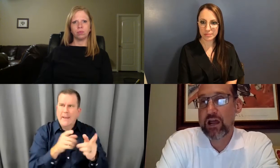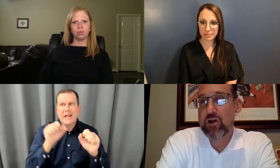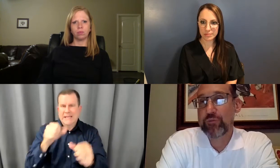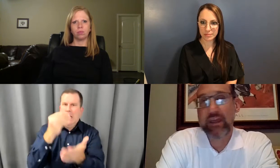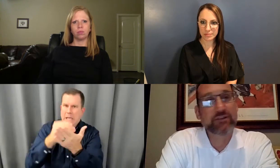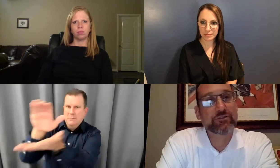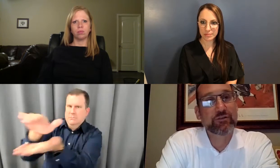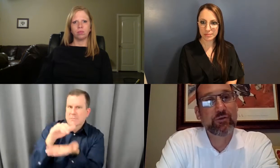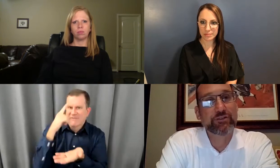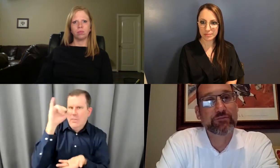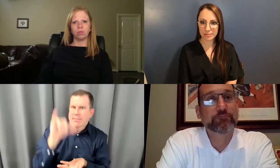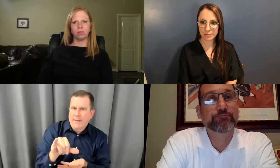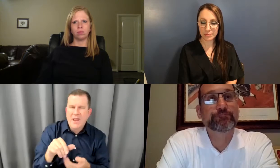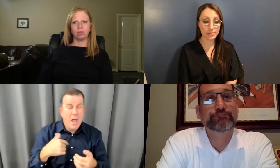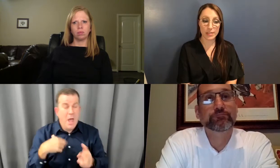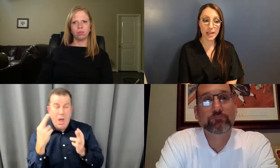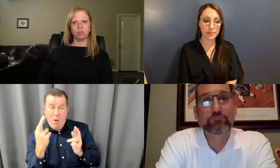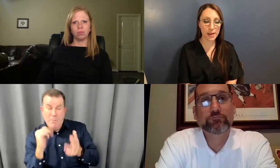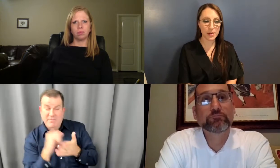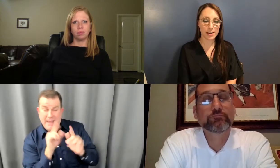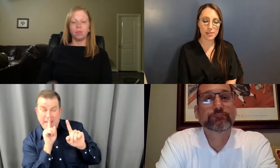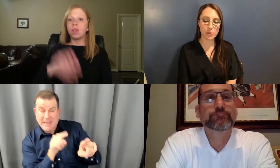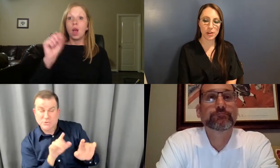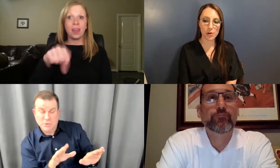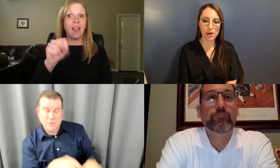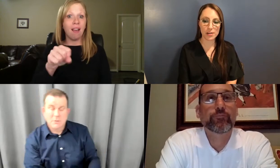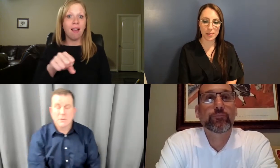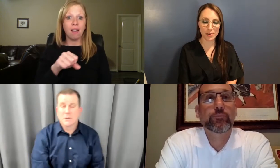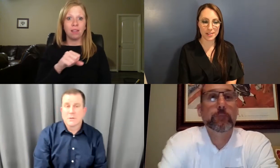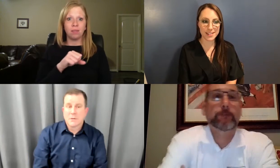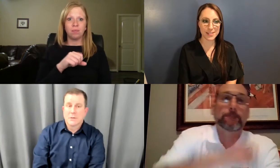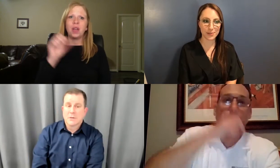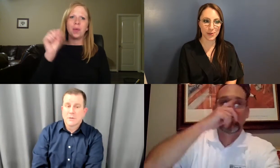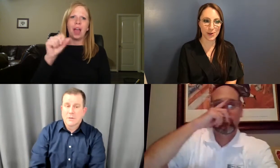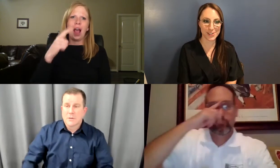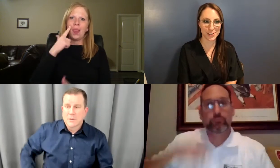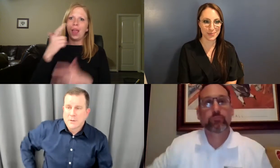But I hope that answers the question. Yeah, I mean, I think we can go on about this question